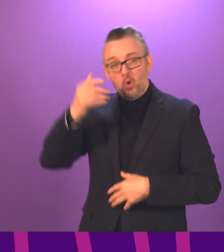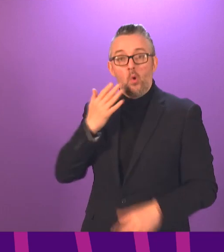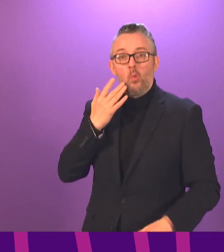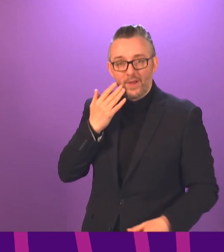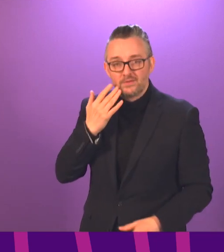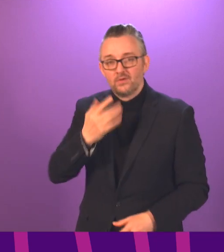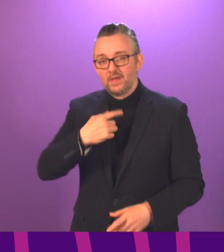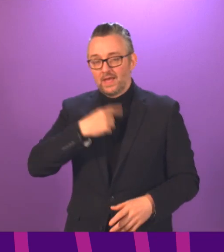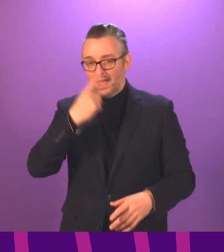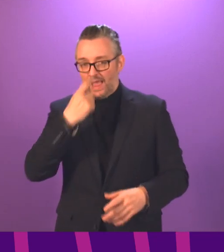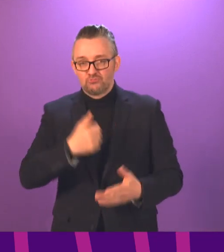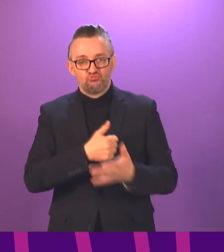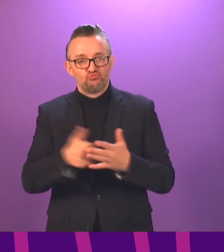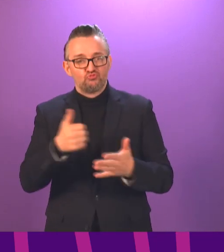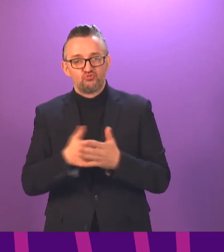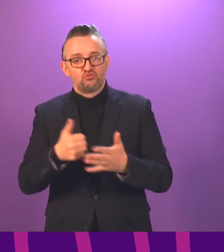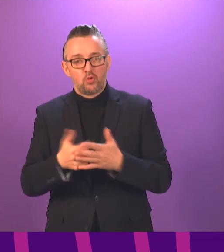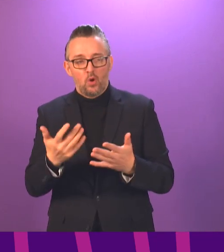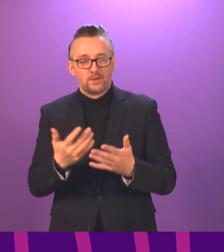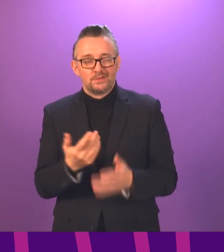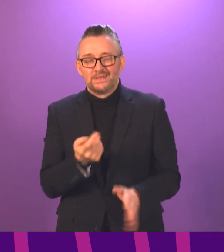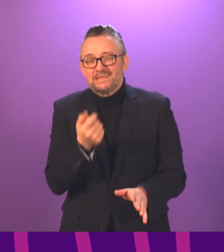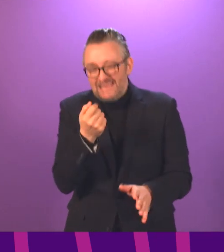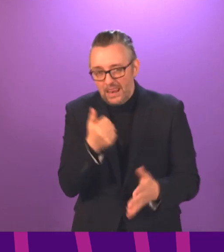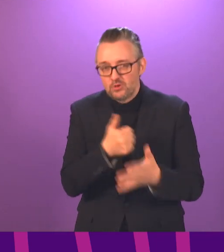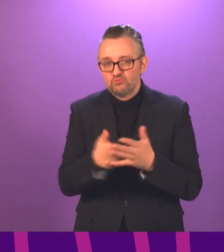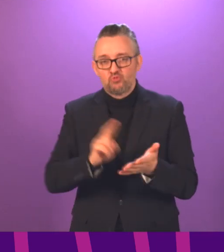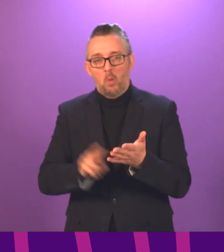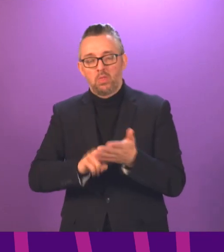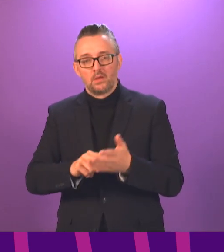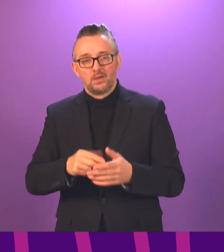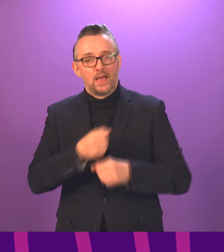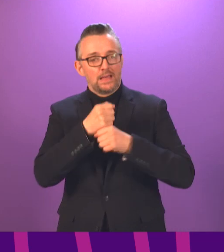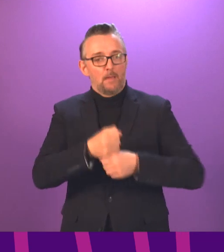to undertake usual—or as close to usual as possible—campaign activity.